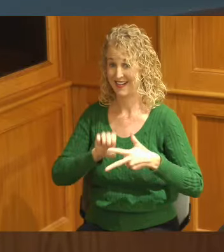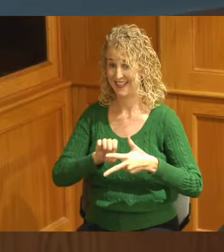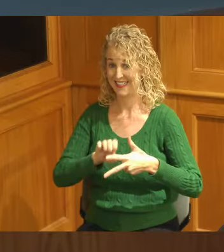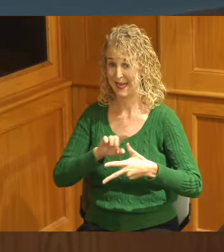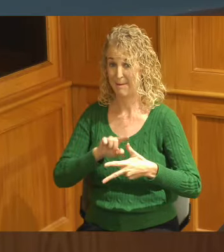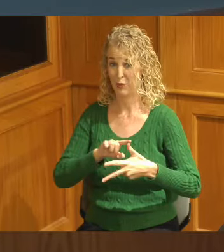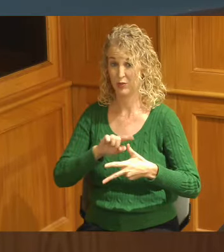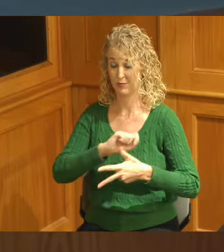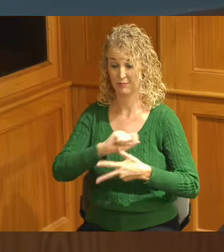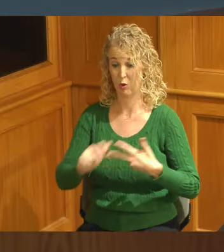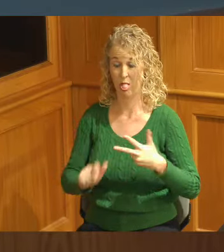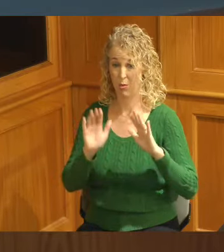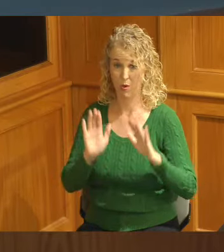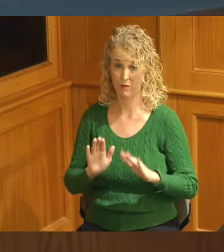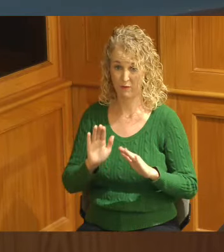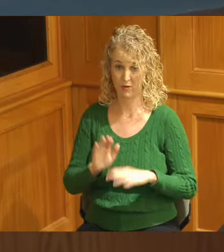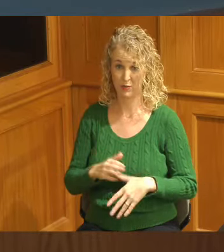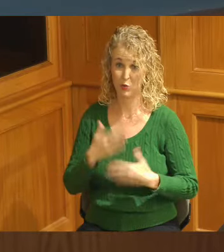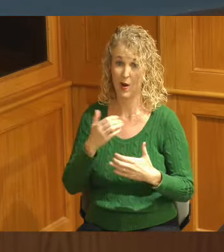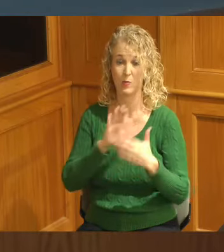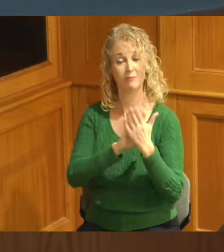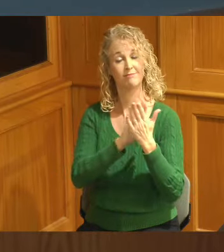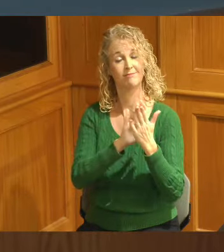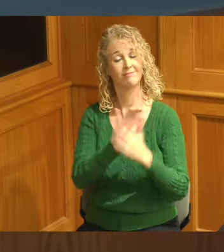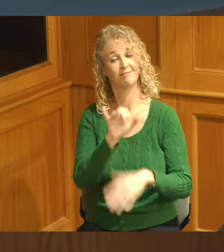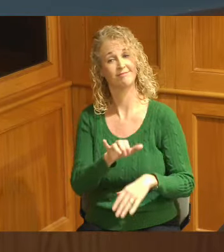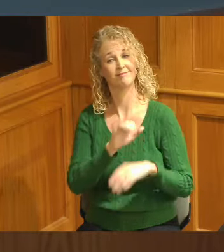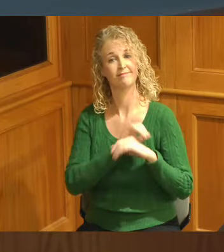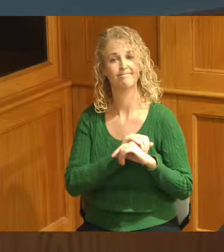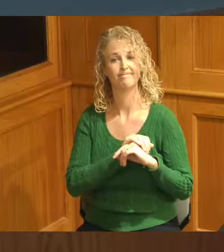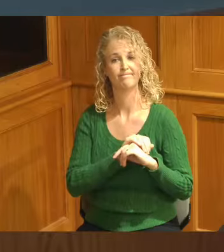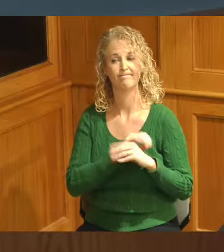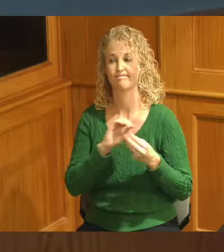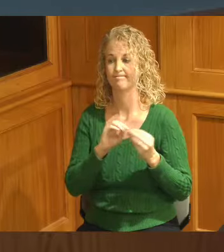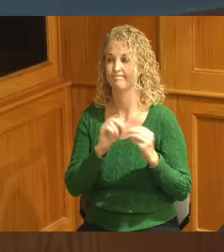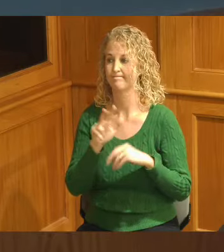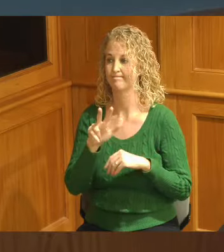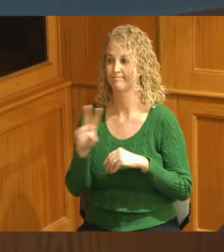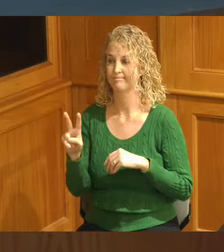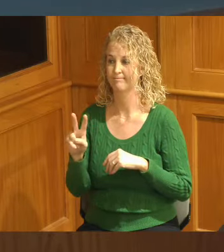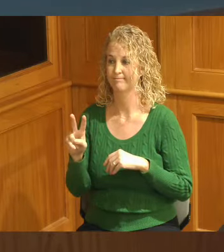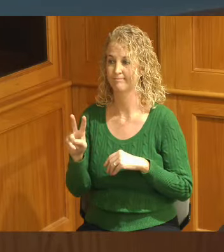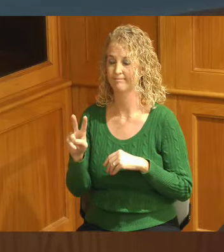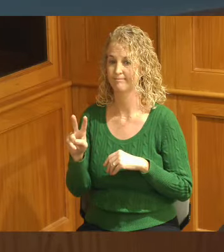Cheviot, and Wyoming. So, I did want to shout those out. the item 32 is the Perry and Derek